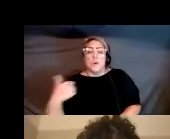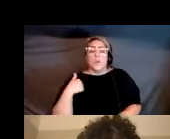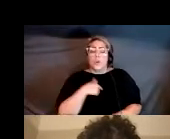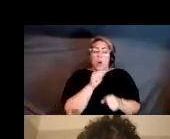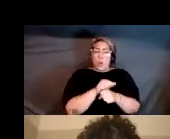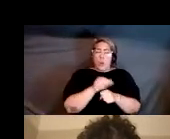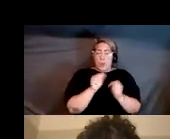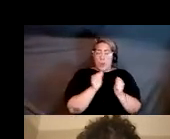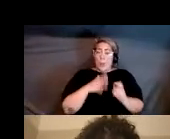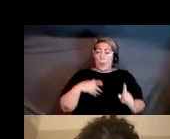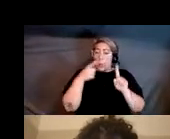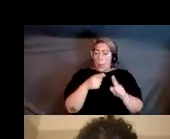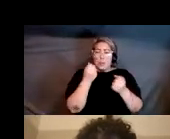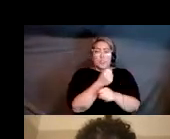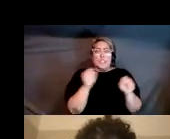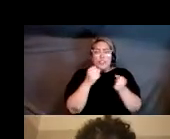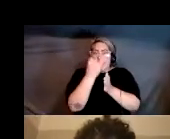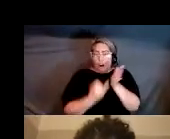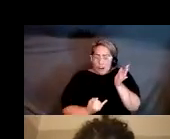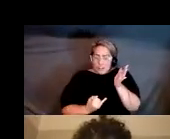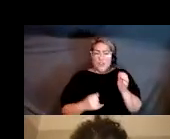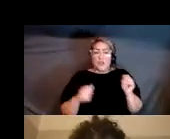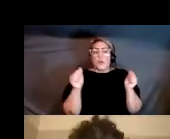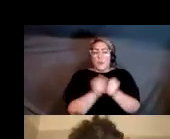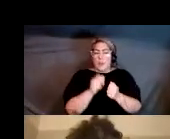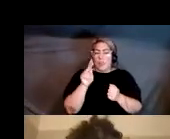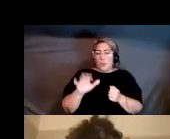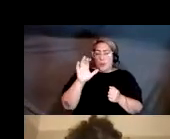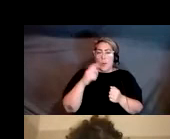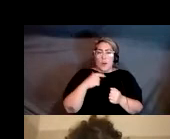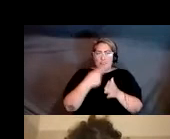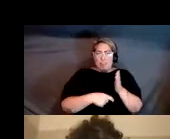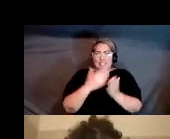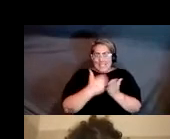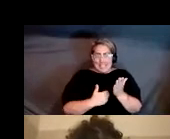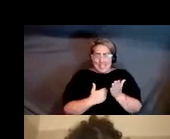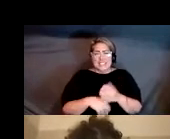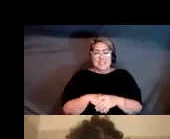an New York's priceless performance culture. We have over